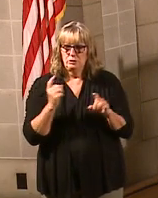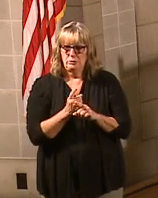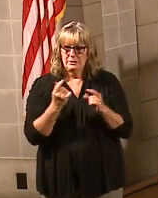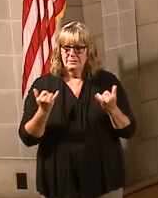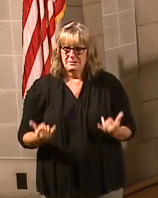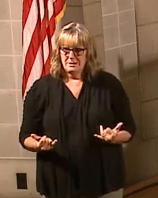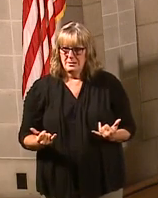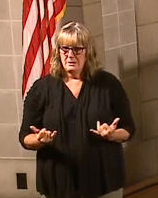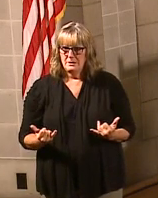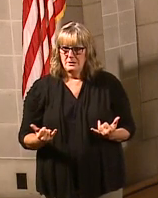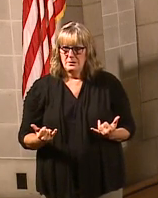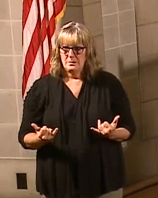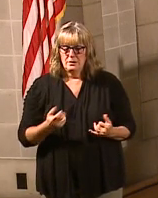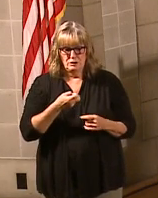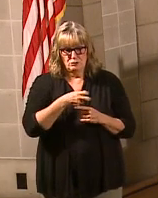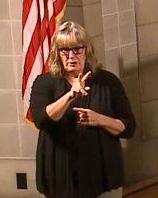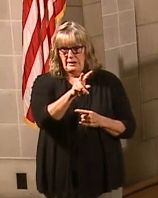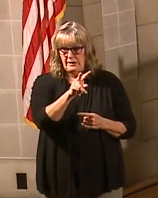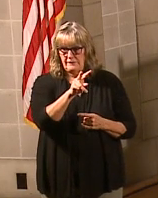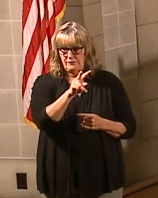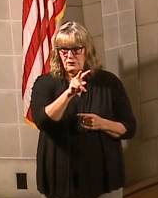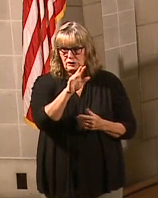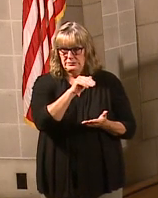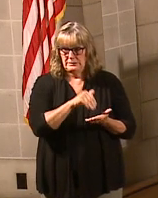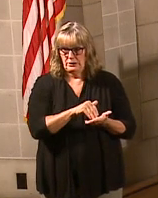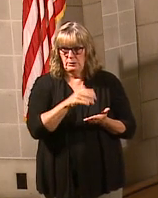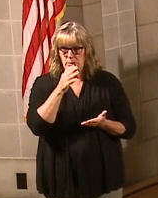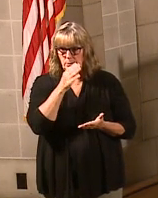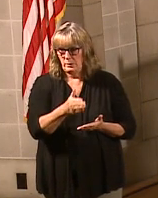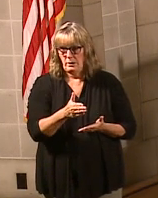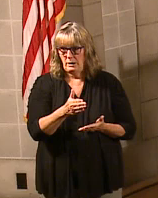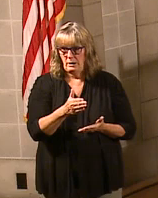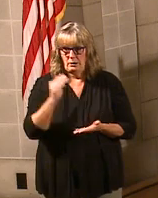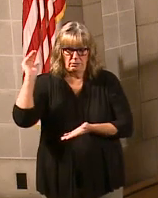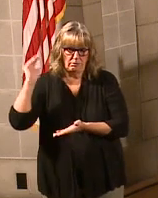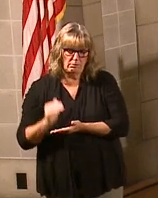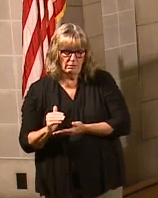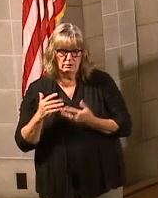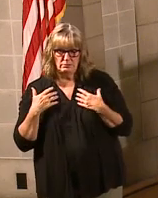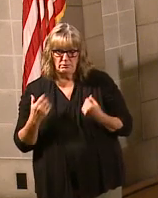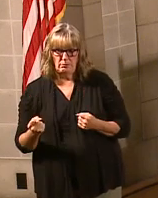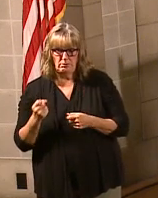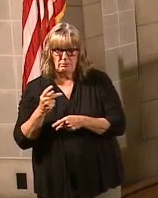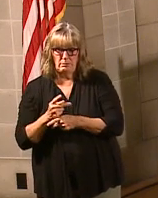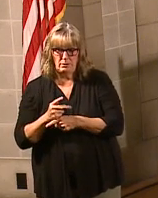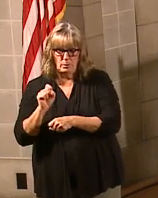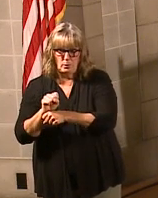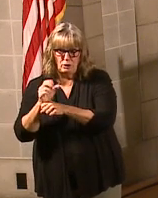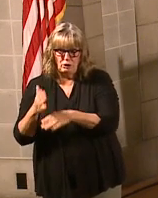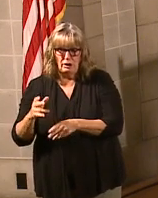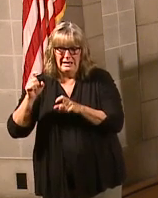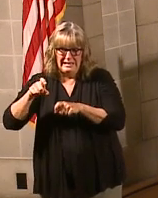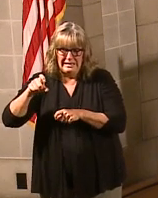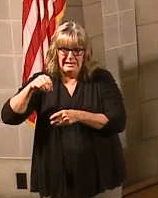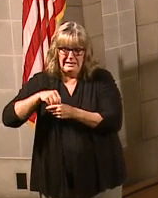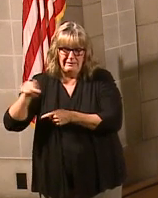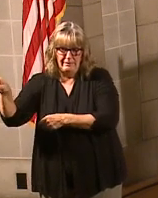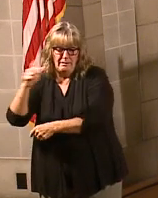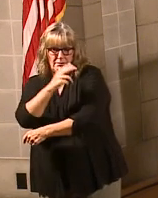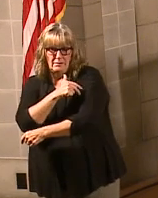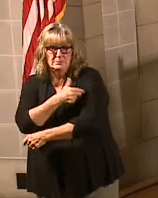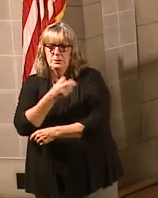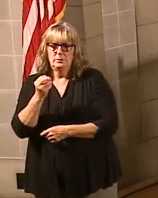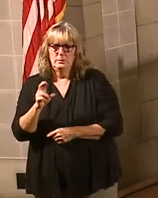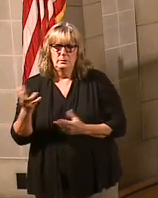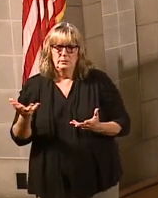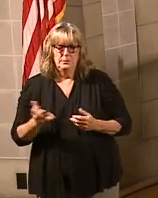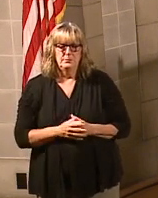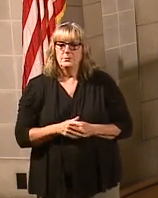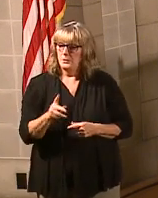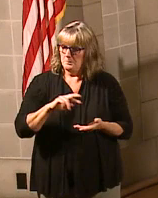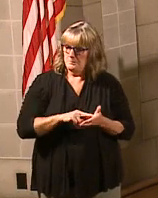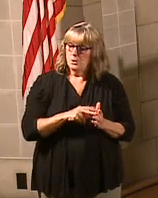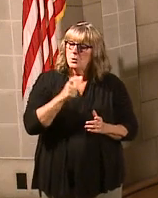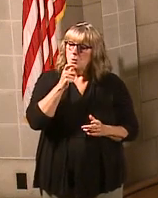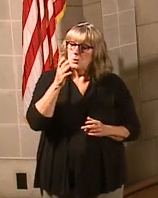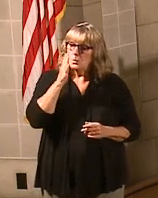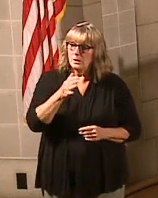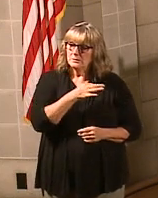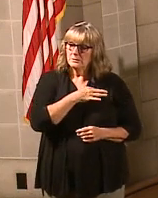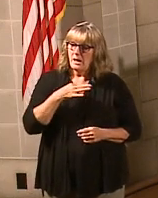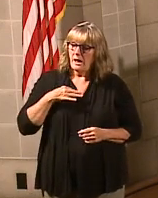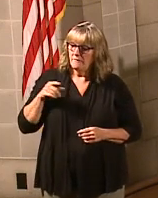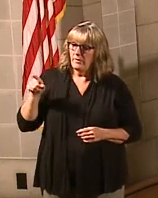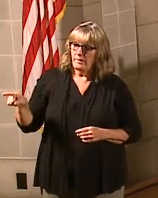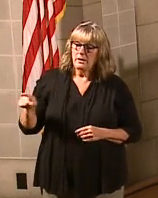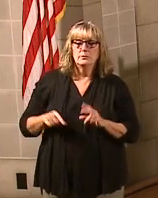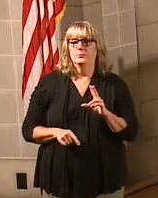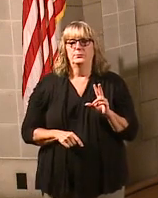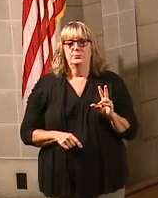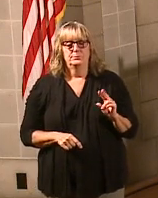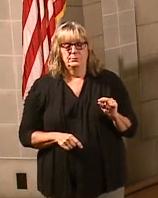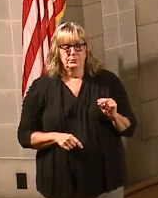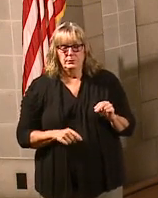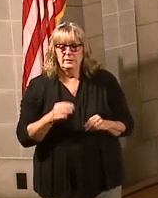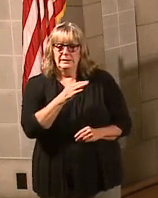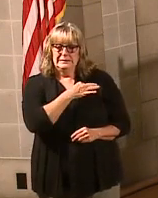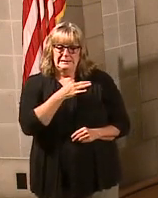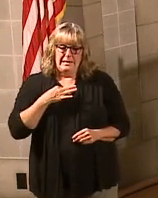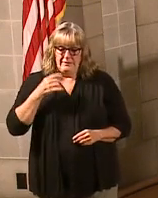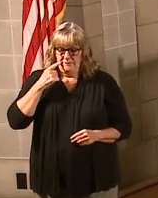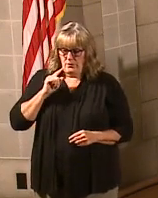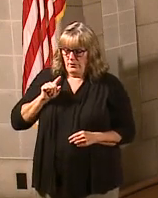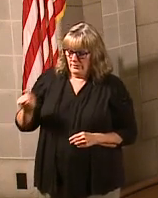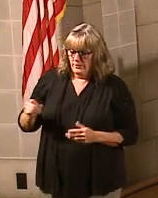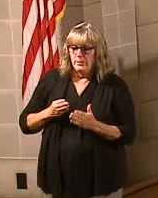TO SET UP A TRANSFER CENTER